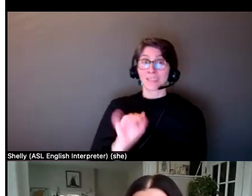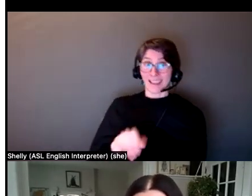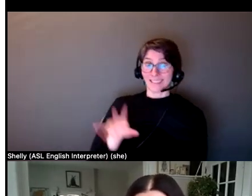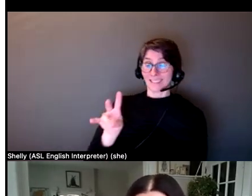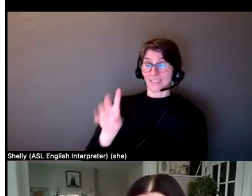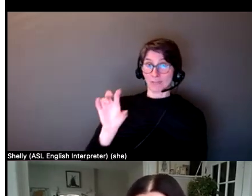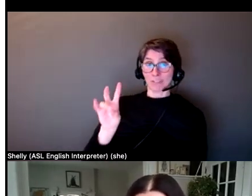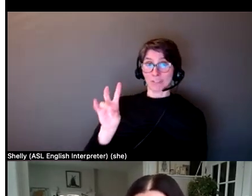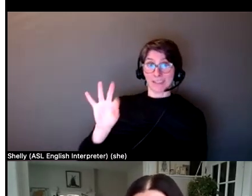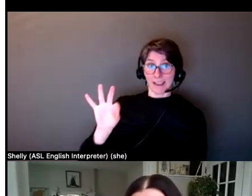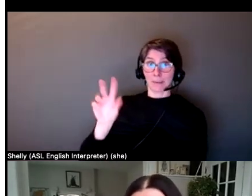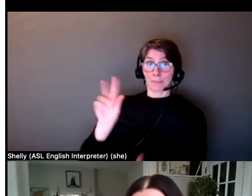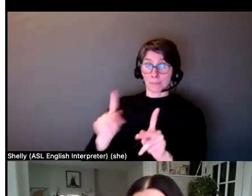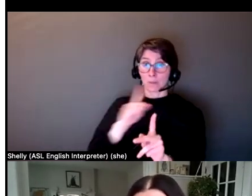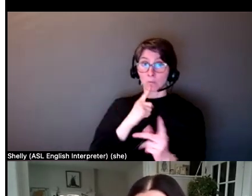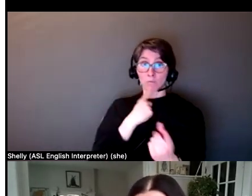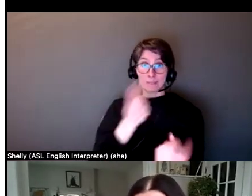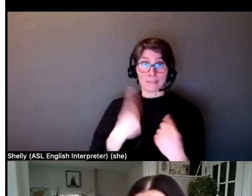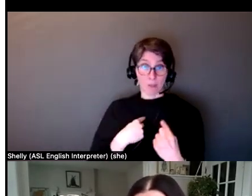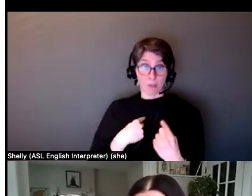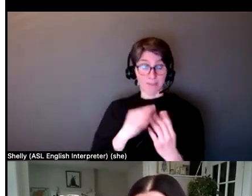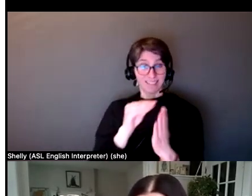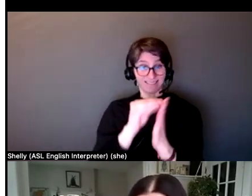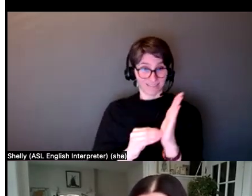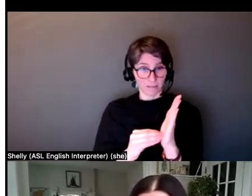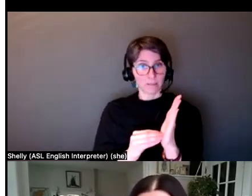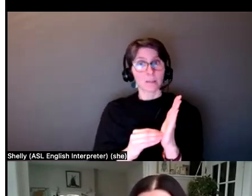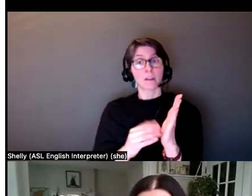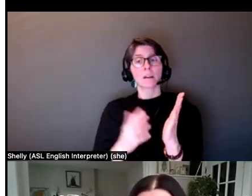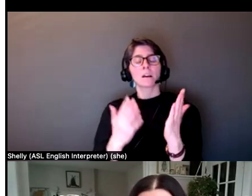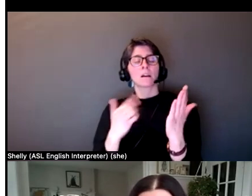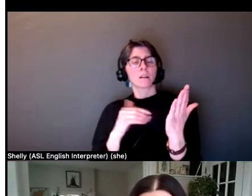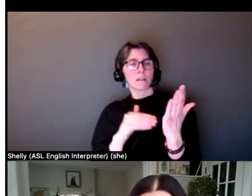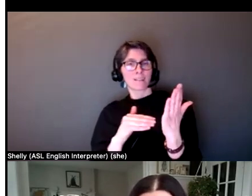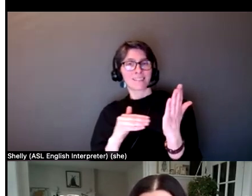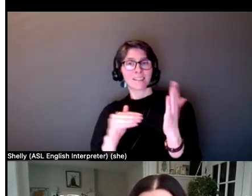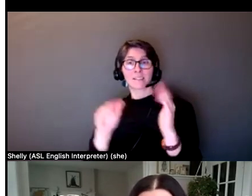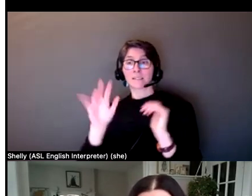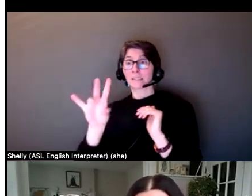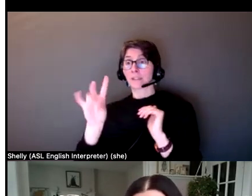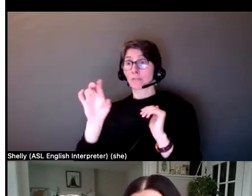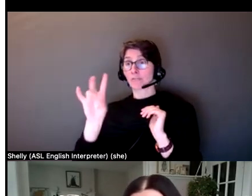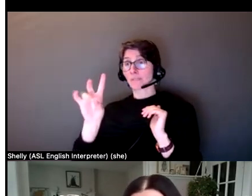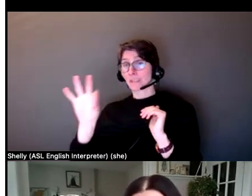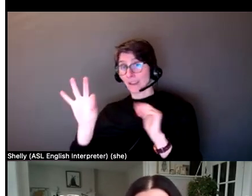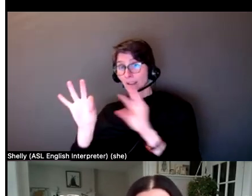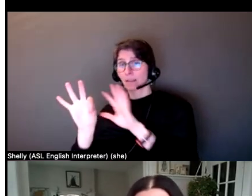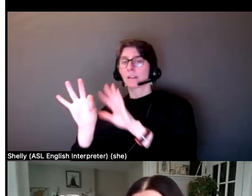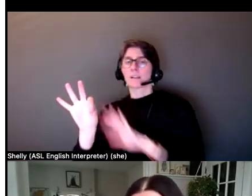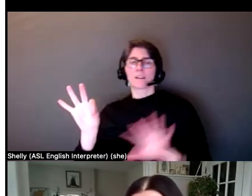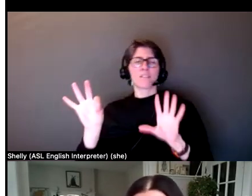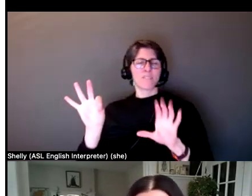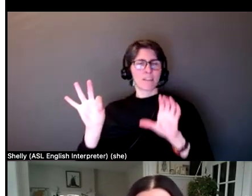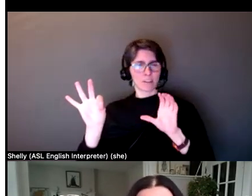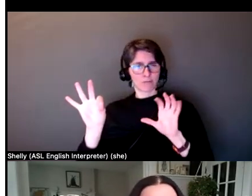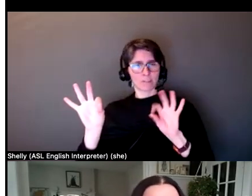filled out the survey, 591 provided salary data. So, some people had incomplete surveys